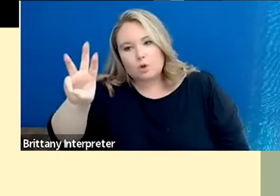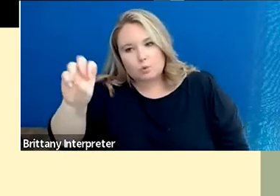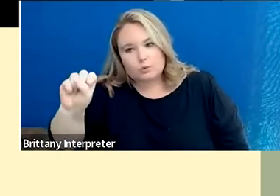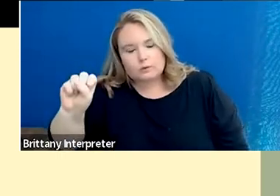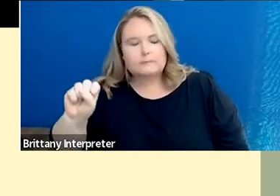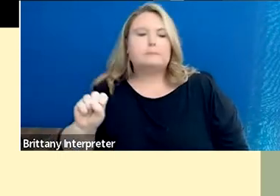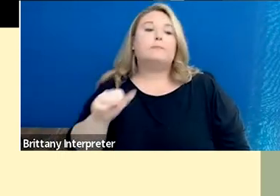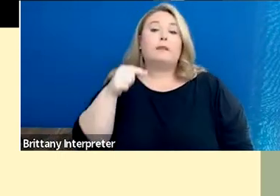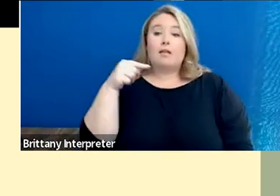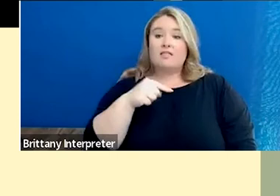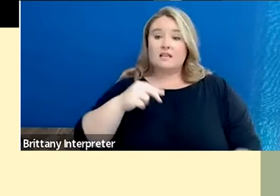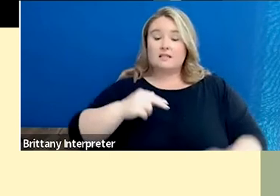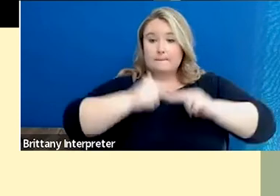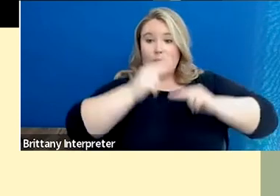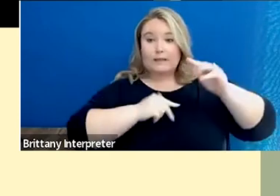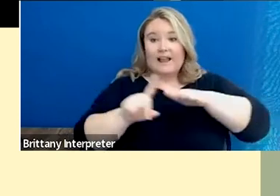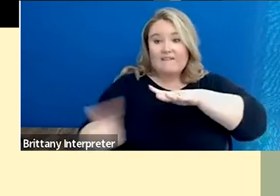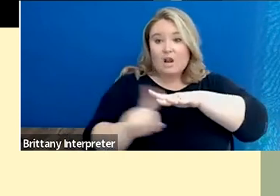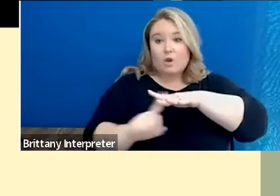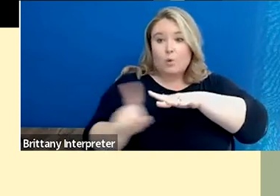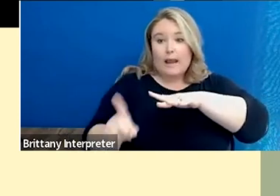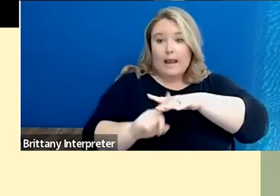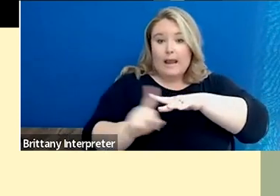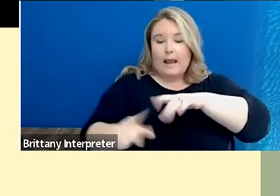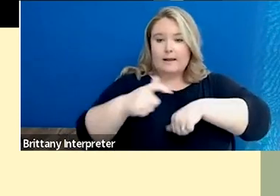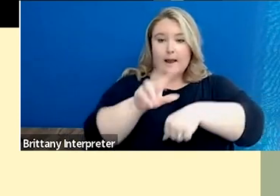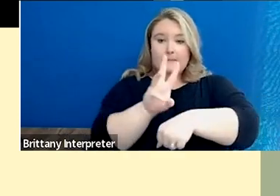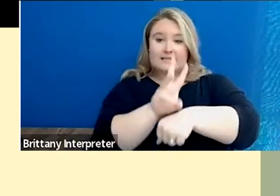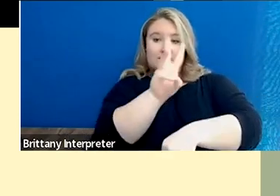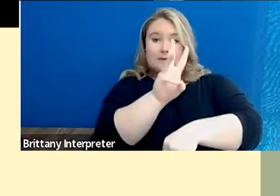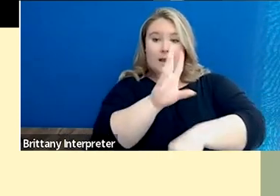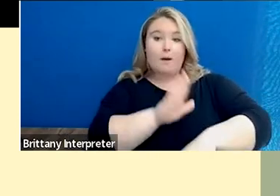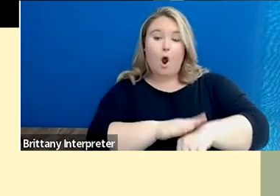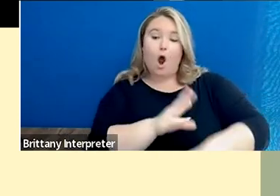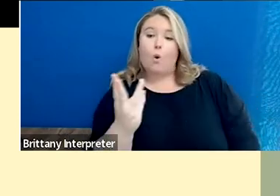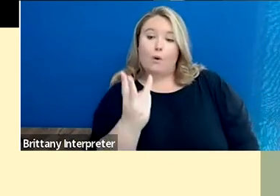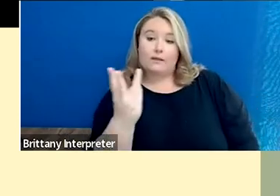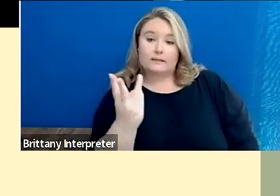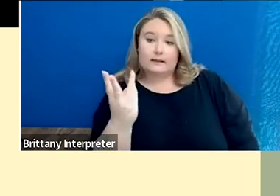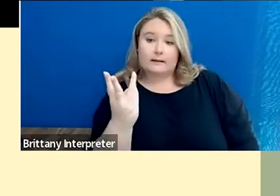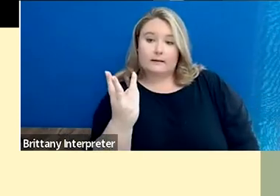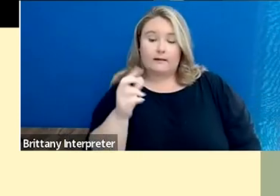This building was evacuated at 6:00 PM on a Wednesday night, the people that were residents. And I'm not sure if there were any persons